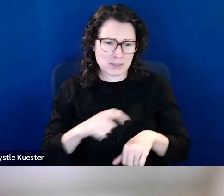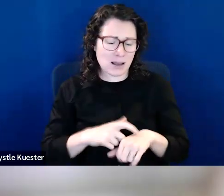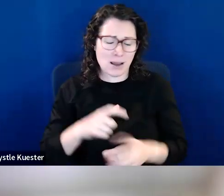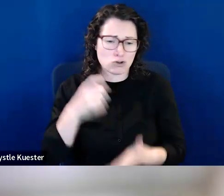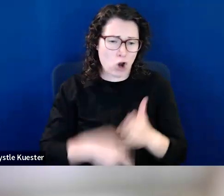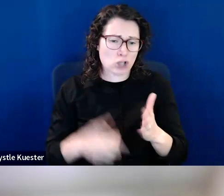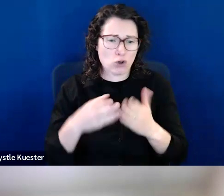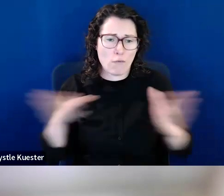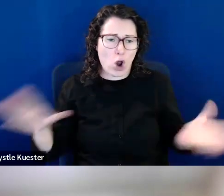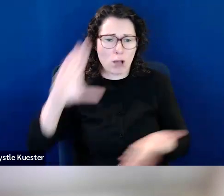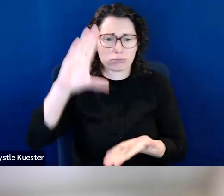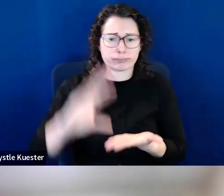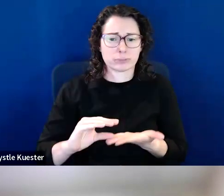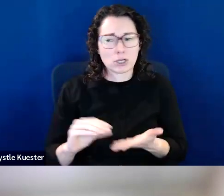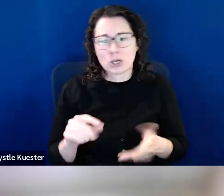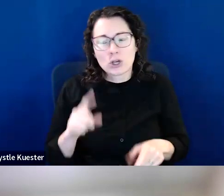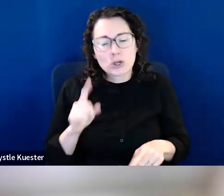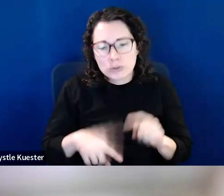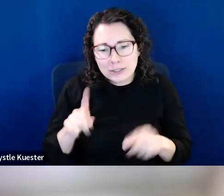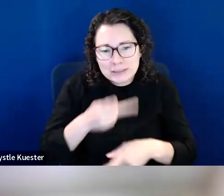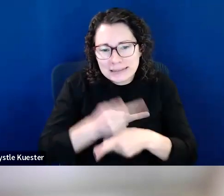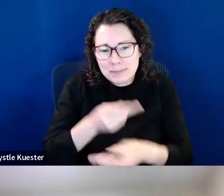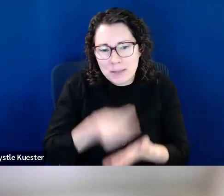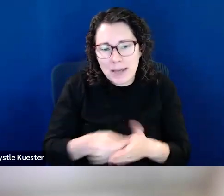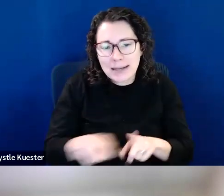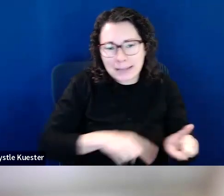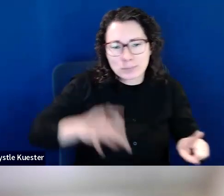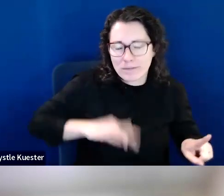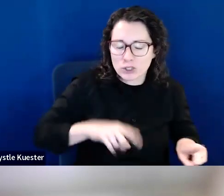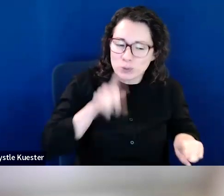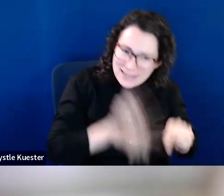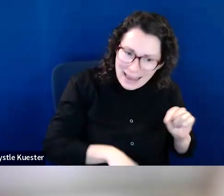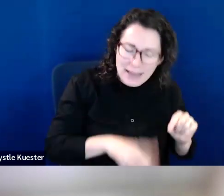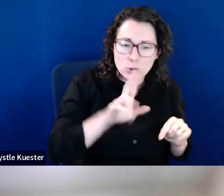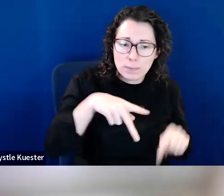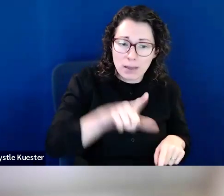we can really say you can't just keep that money as profit you have to put it back into the system